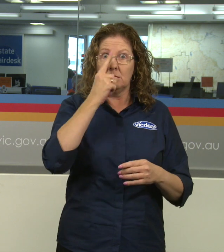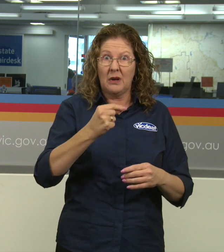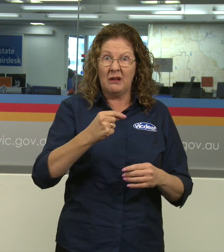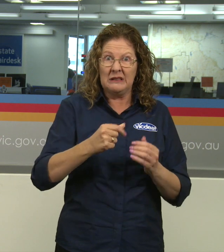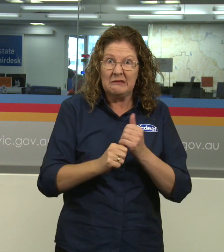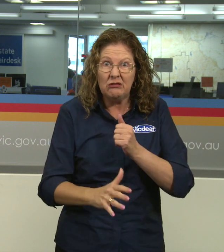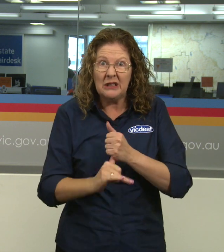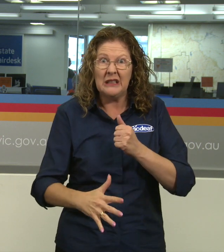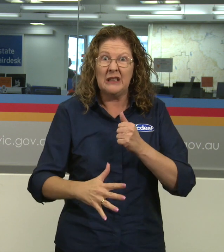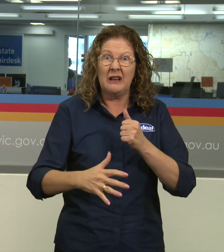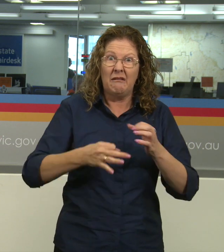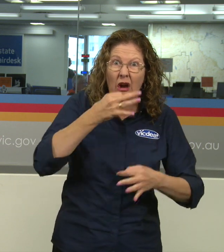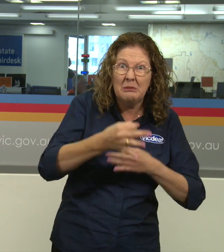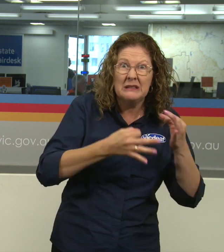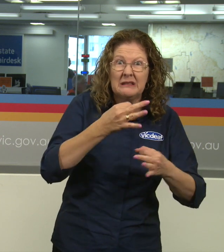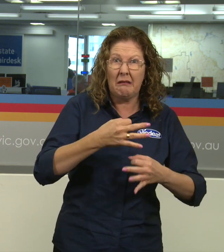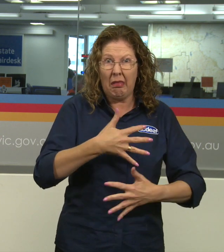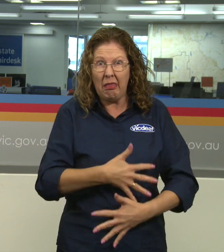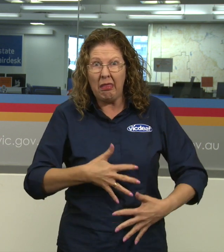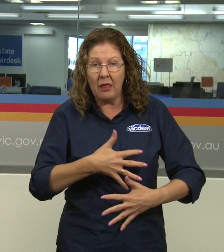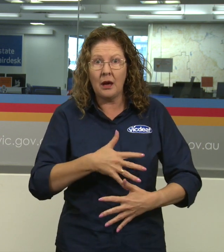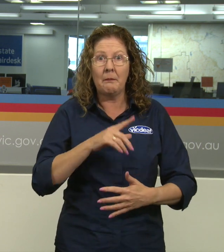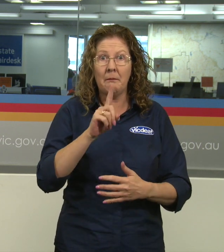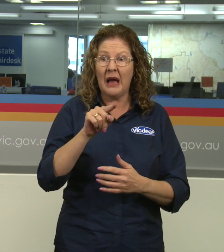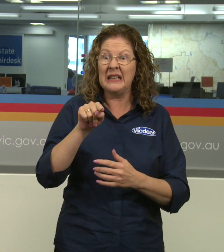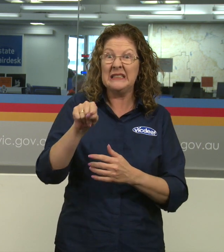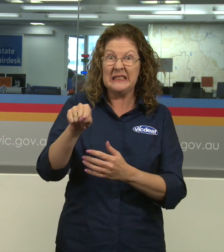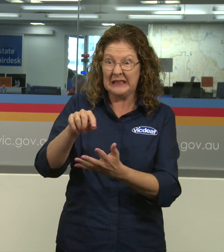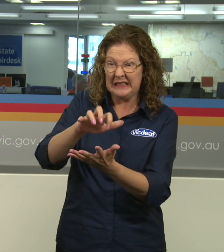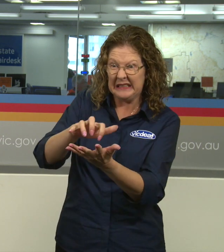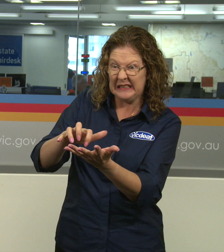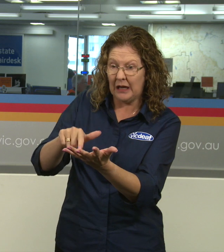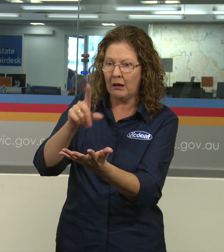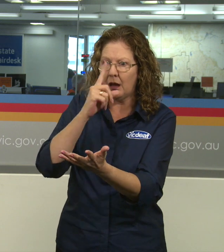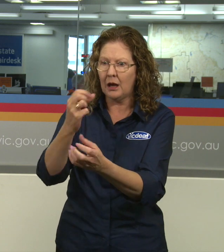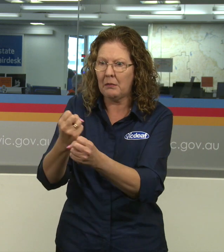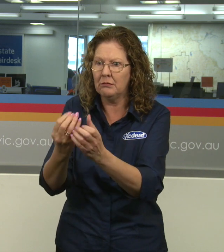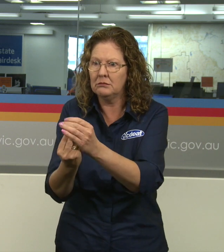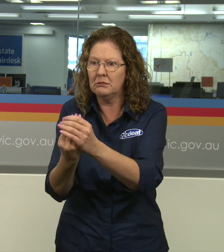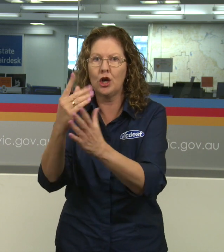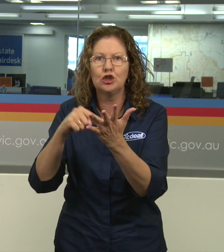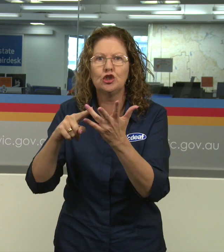However, if the algae is also producing a toxin, and in the very unlikely event that